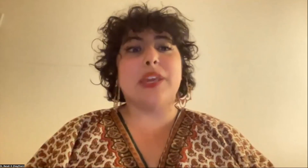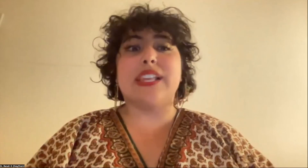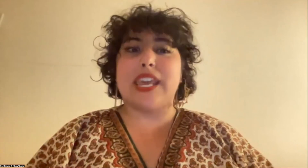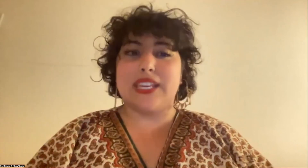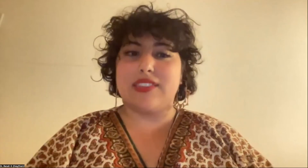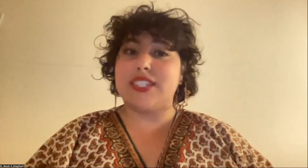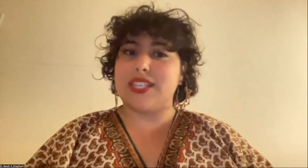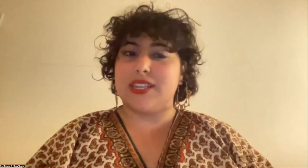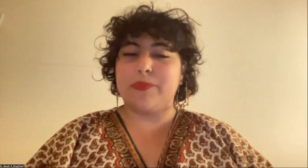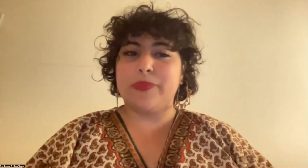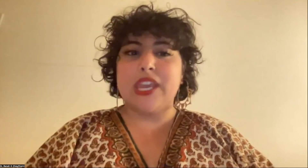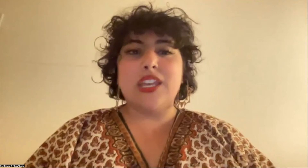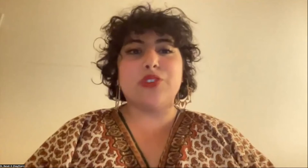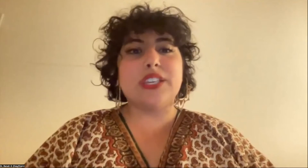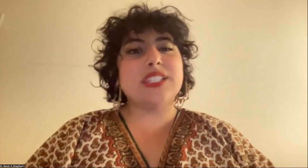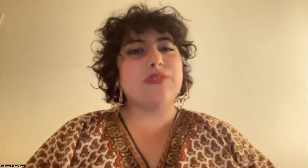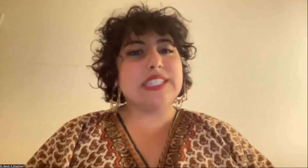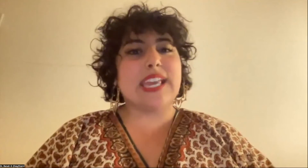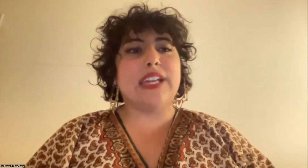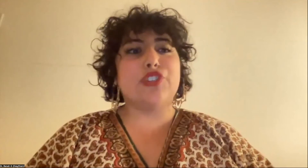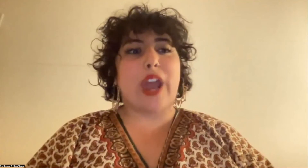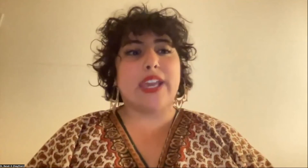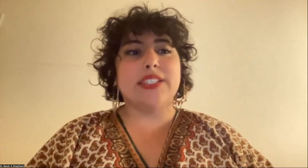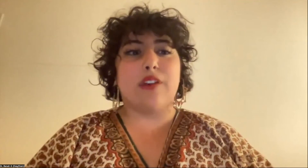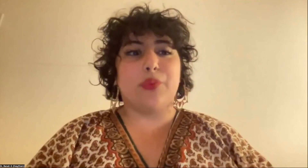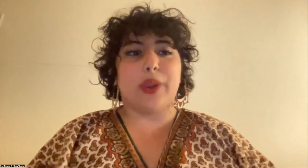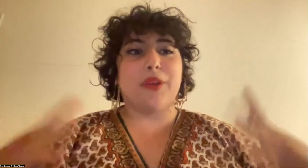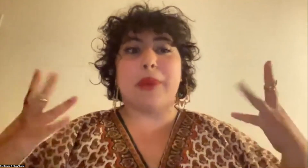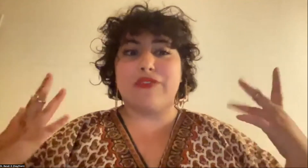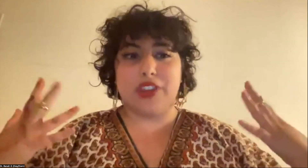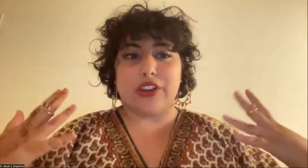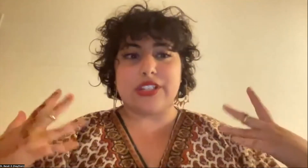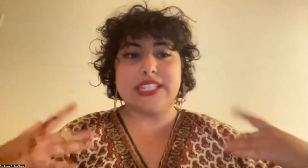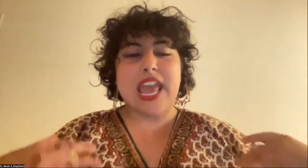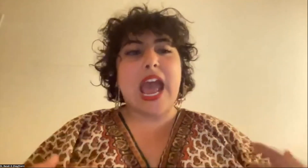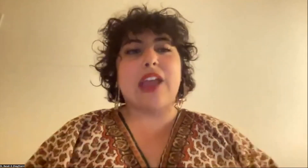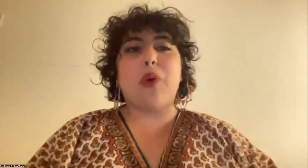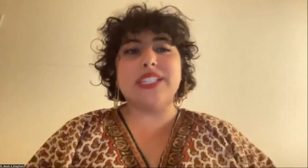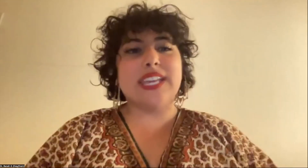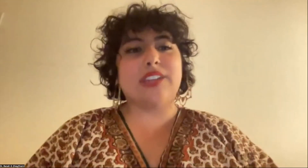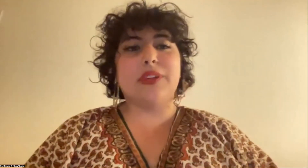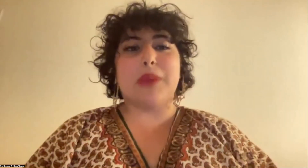bathing naked in the sea. Using a sophisticated tracking software (my fingers) I quantitatively